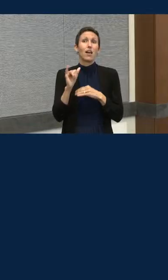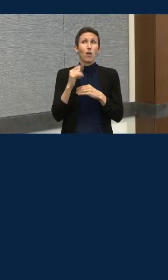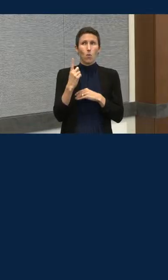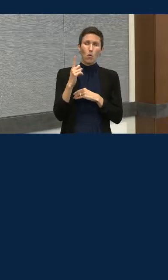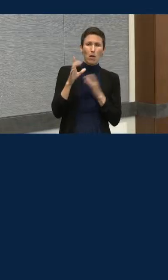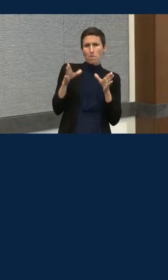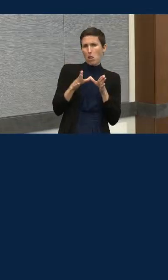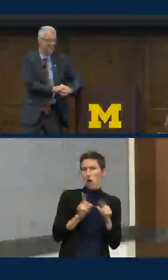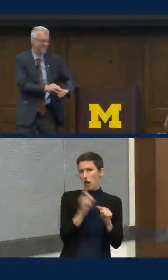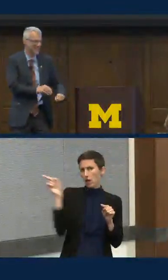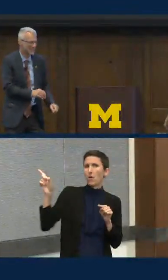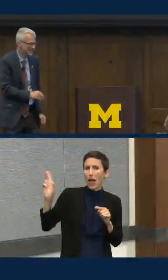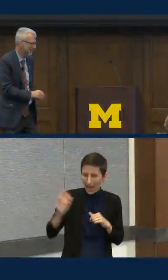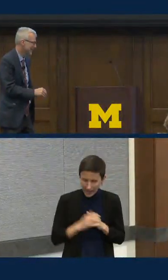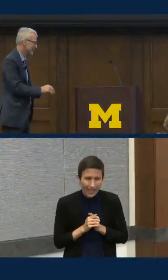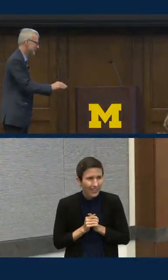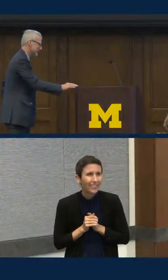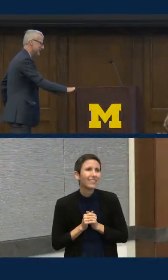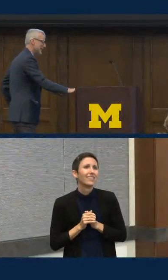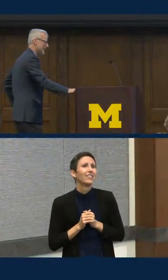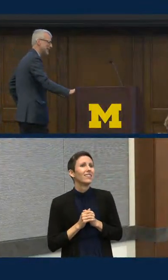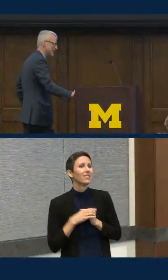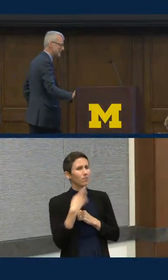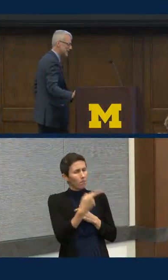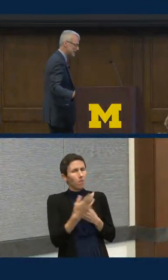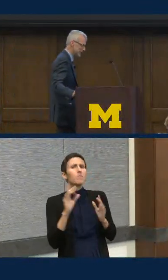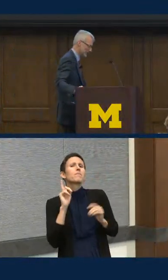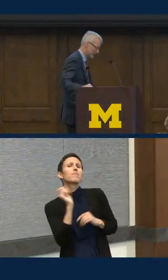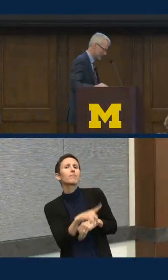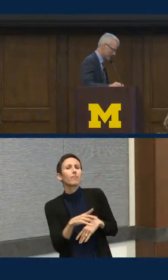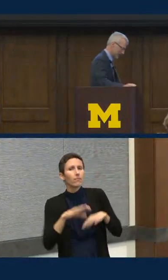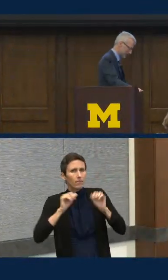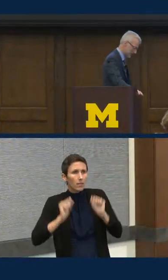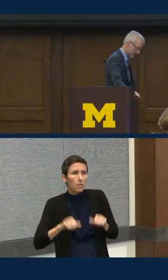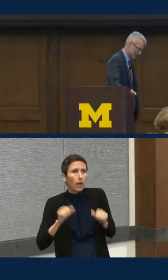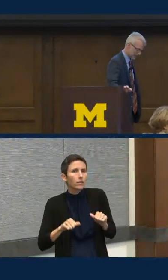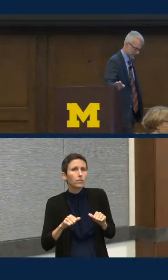ahead Paul.